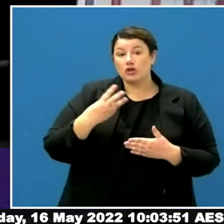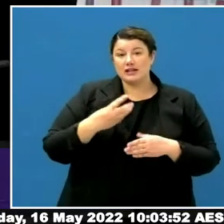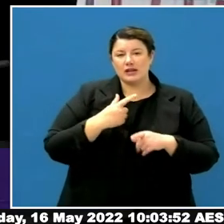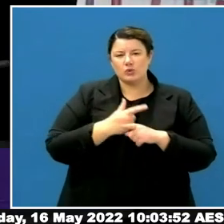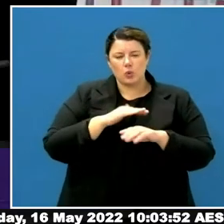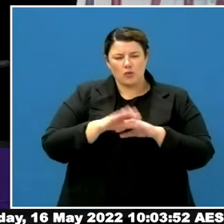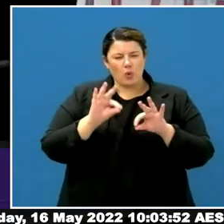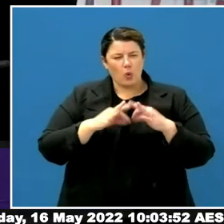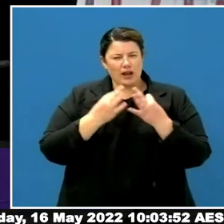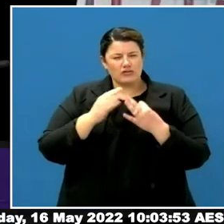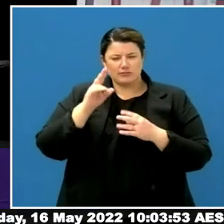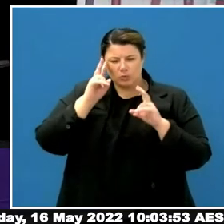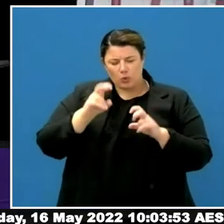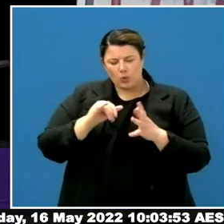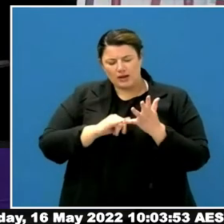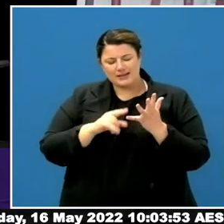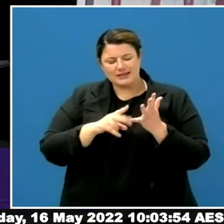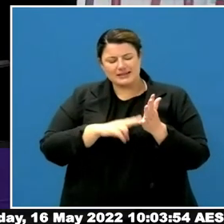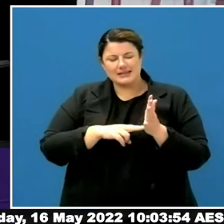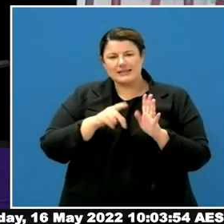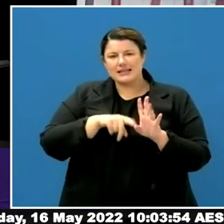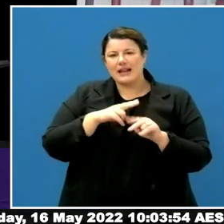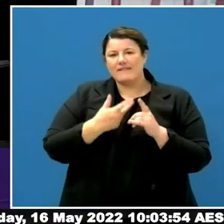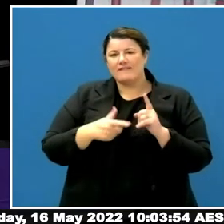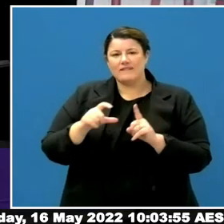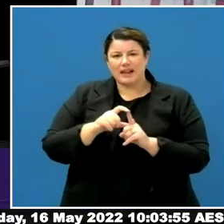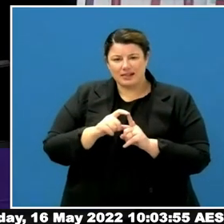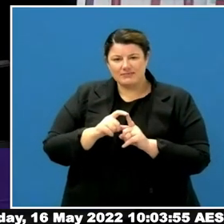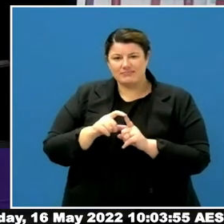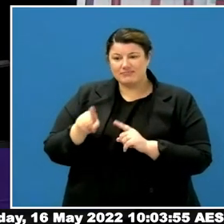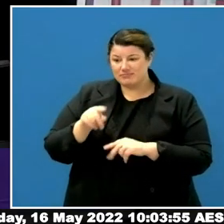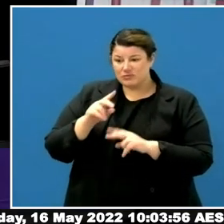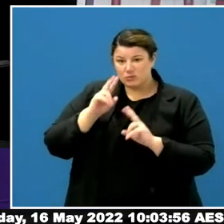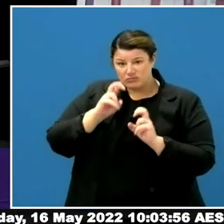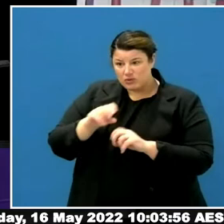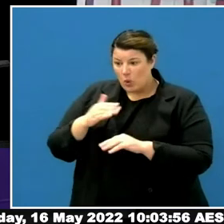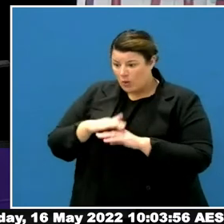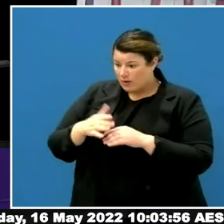services to its clients, its handling of legitimate complaints made on behalf of